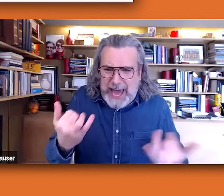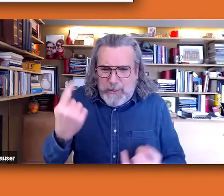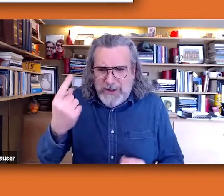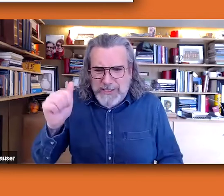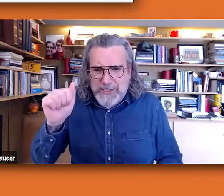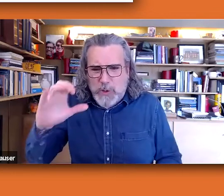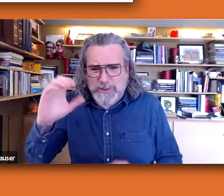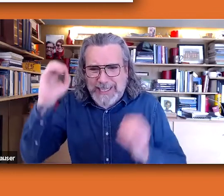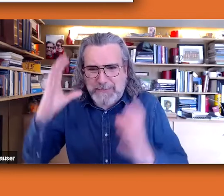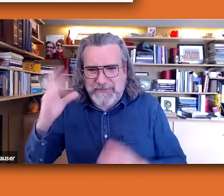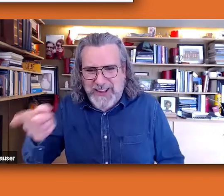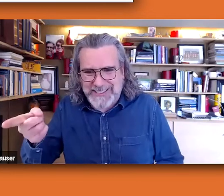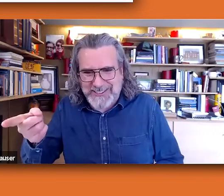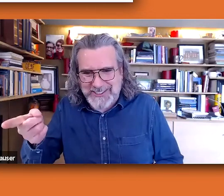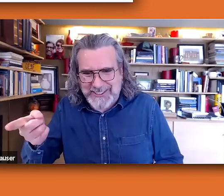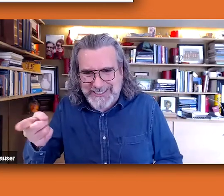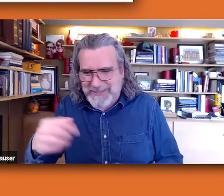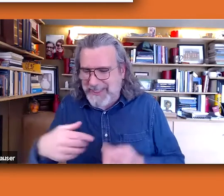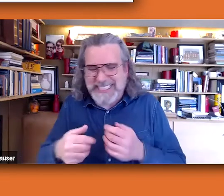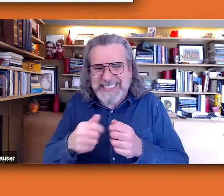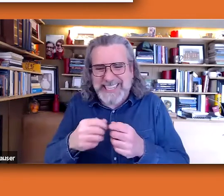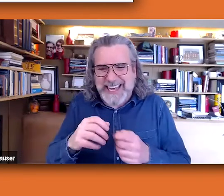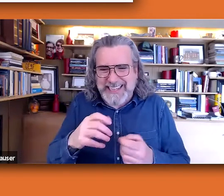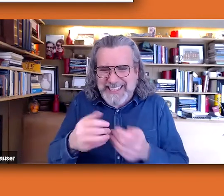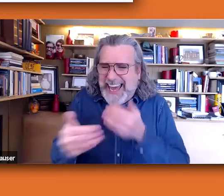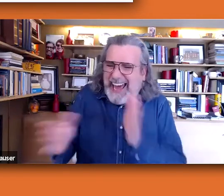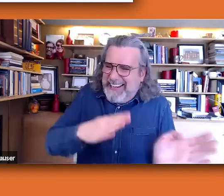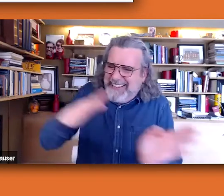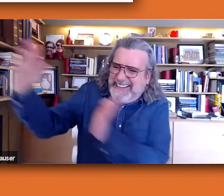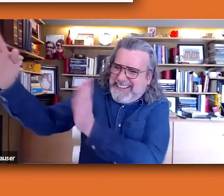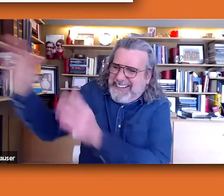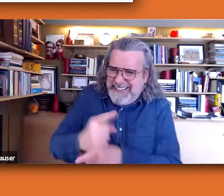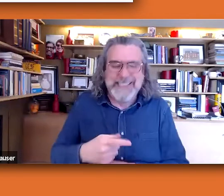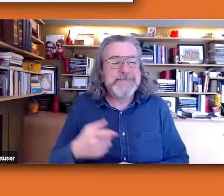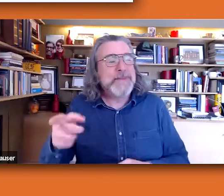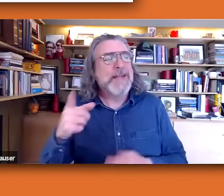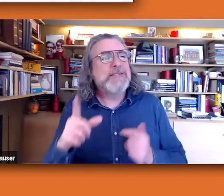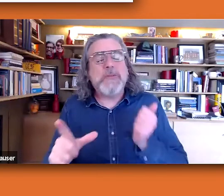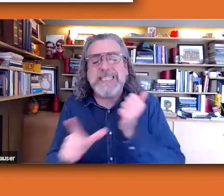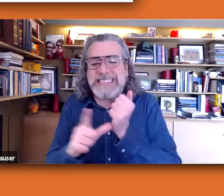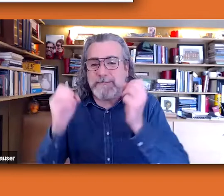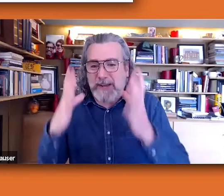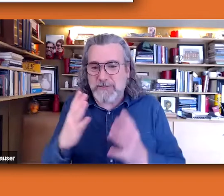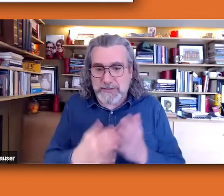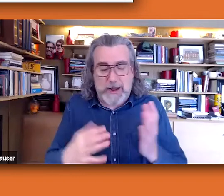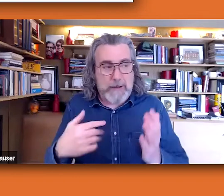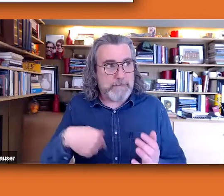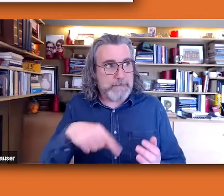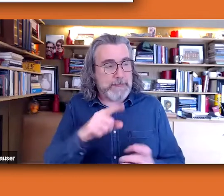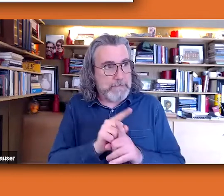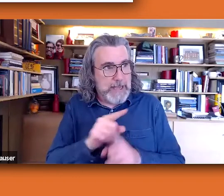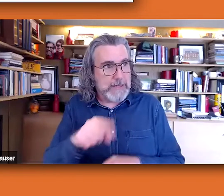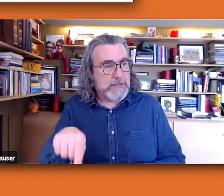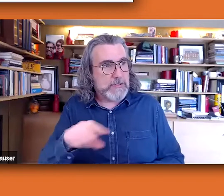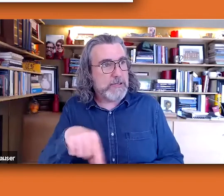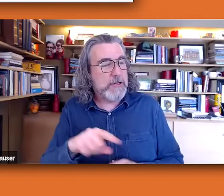who formerly worked with me in DSL now they are themselves assistant and even associate tenured professors, too.